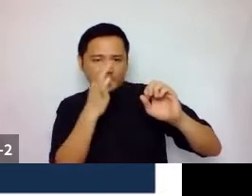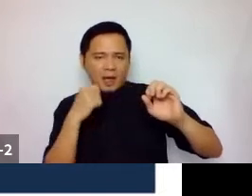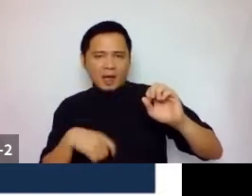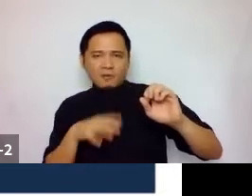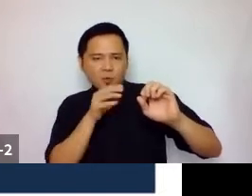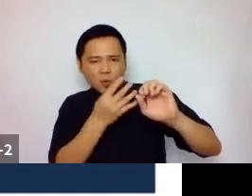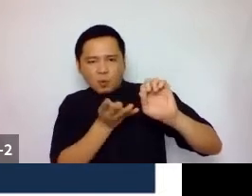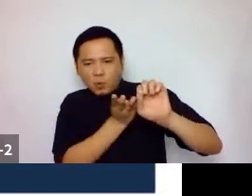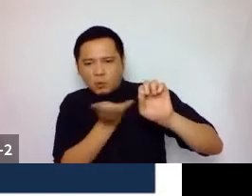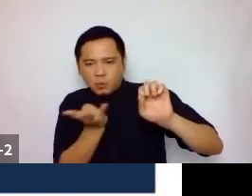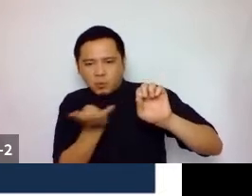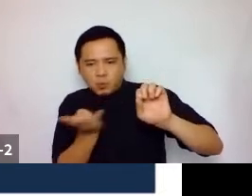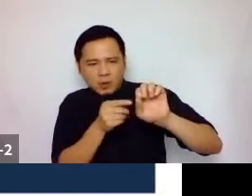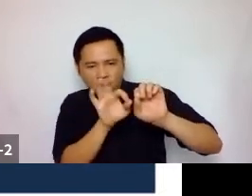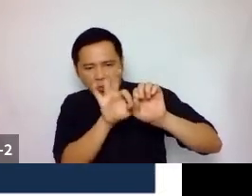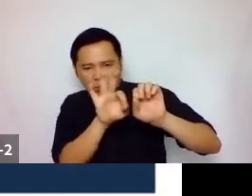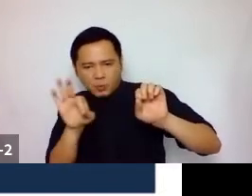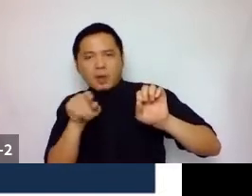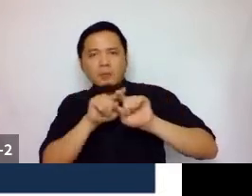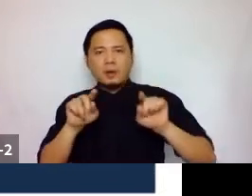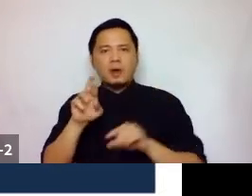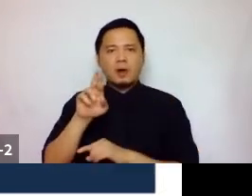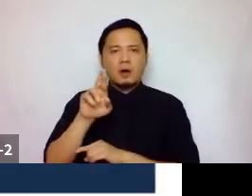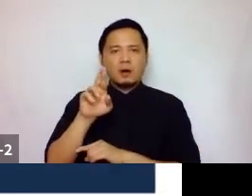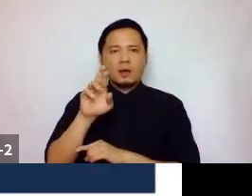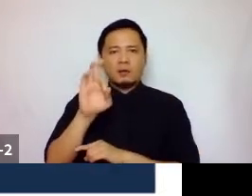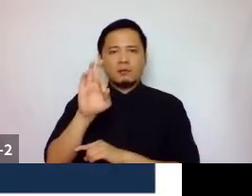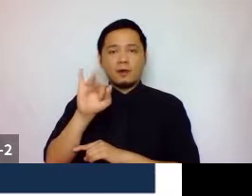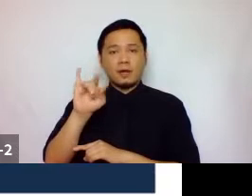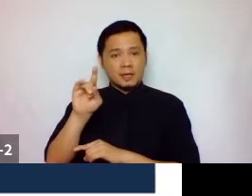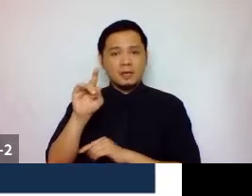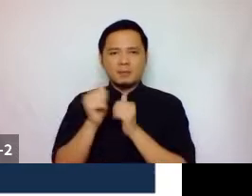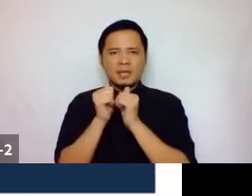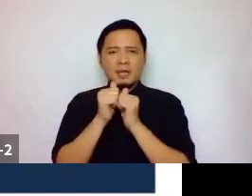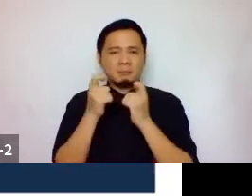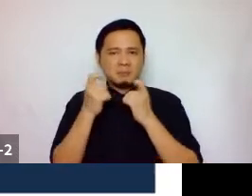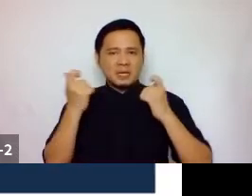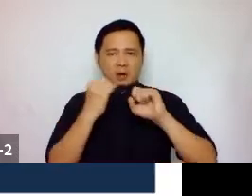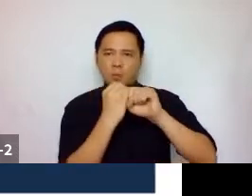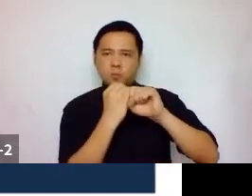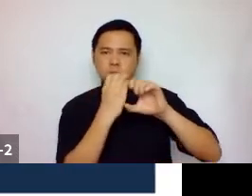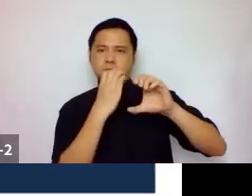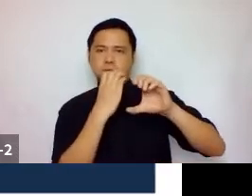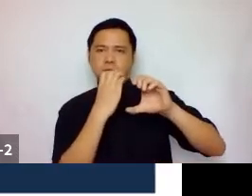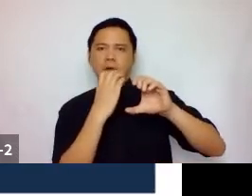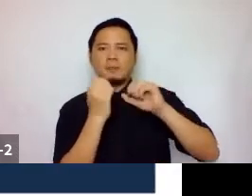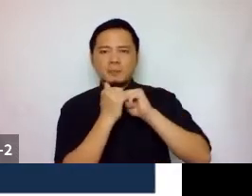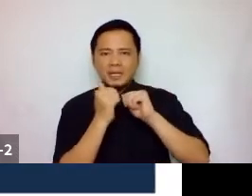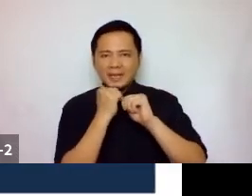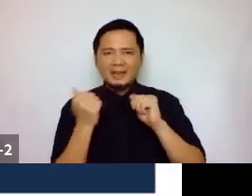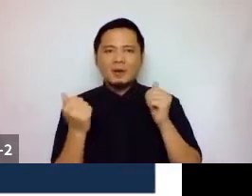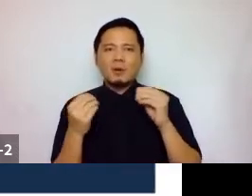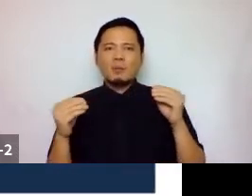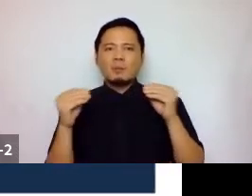But if you say RFID chip, that is so big and would need a bigger type of needle.